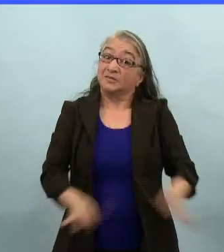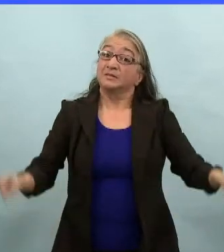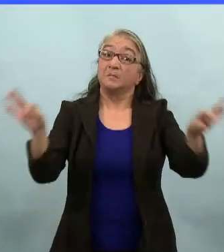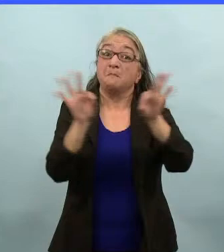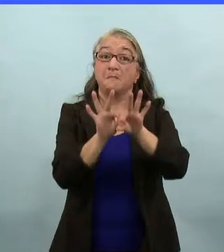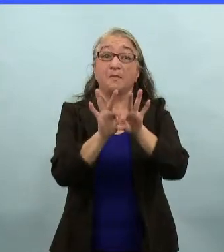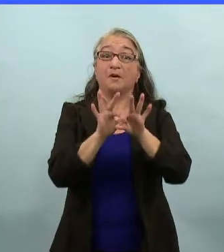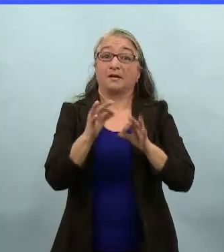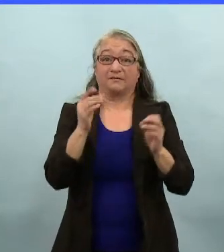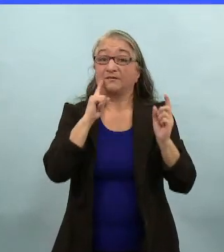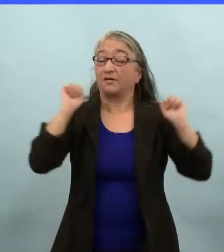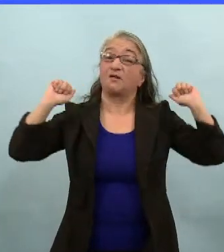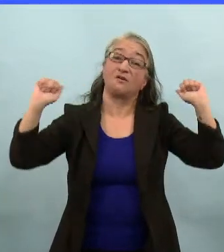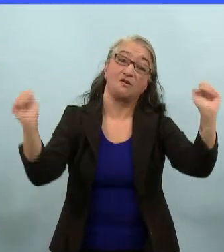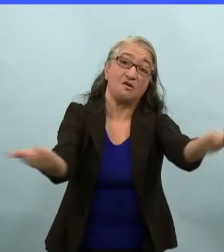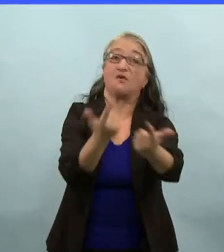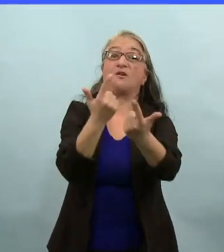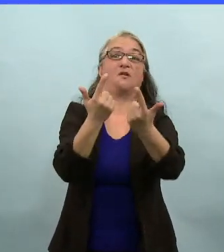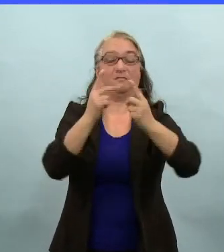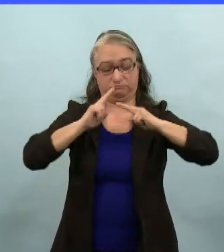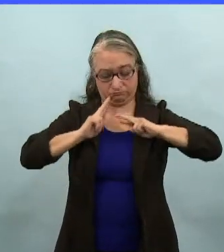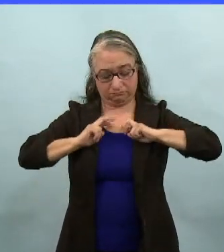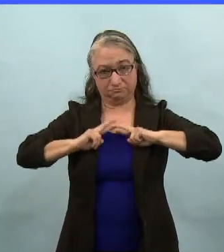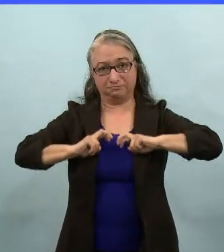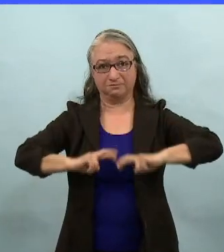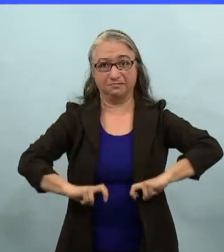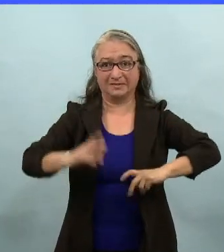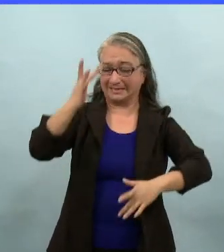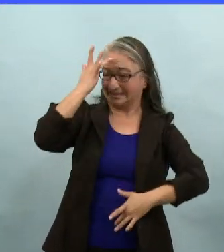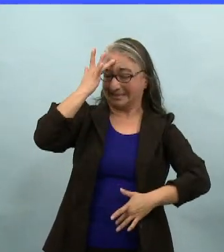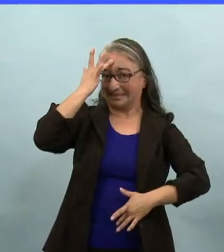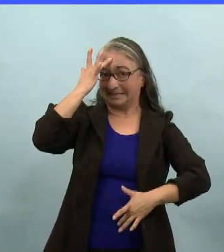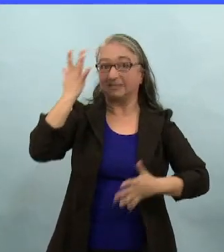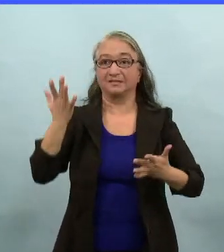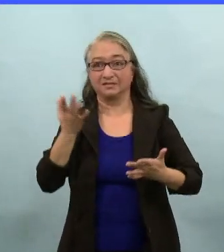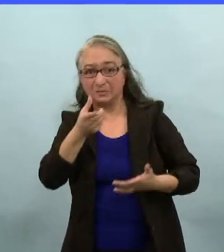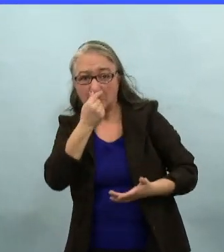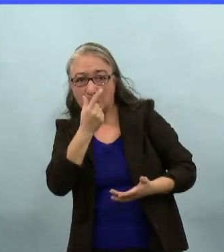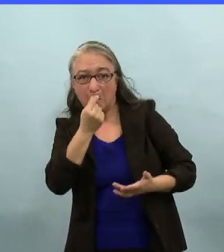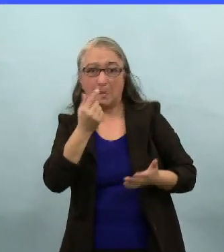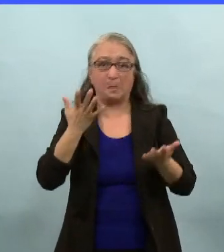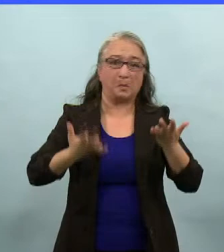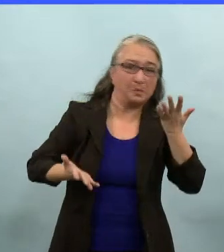monitoring for symptoms like we have since the beginning of the pandemic if any symptoms develop